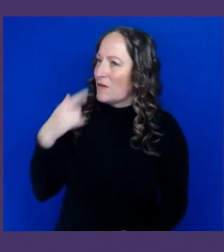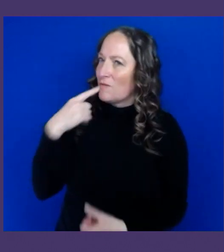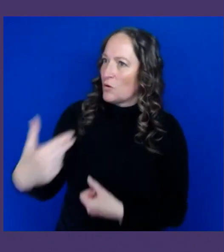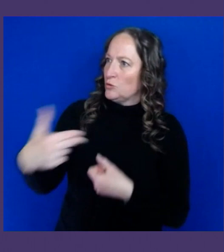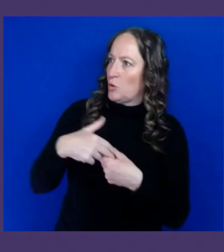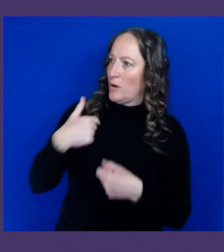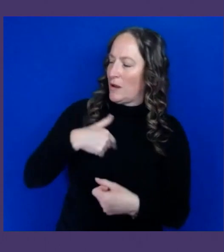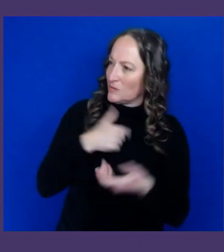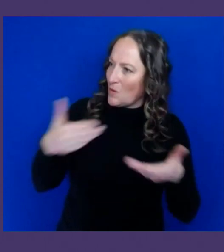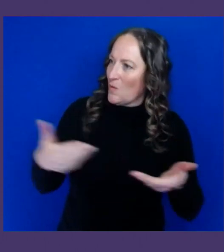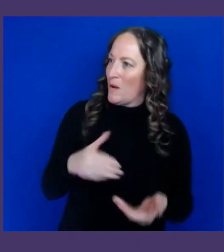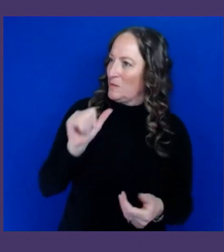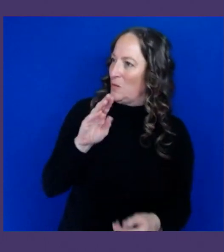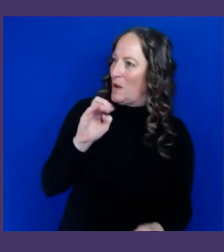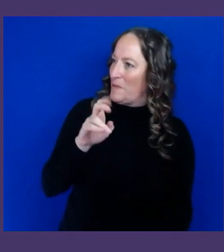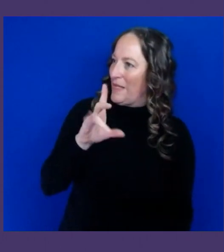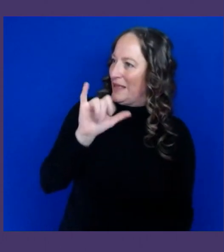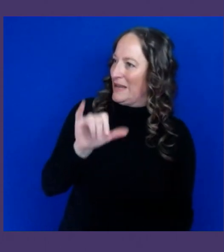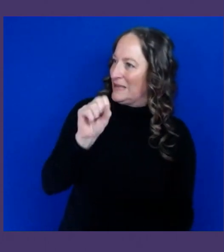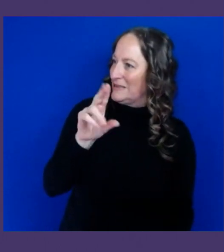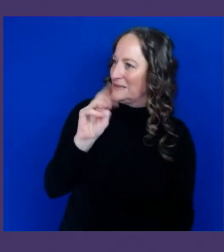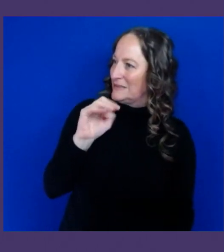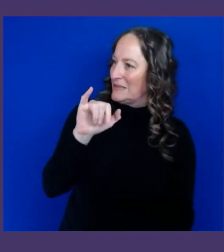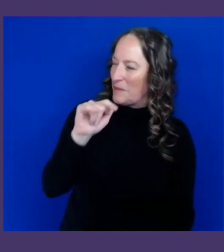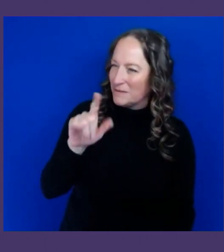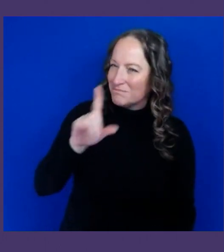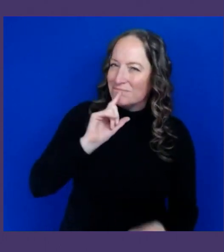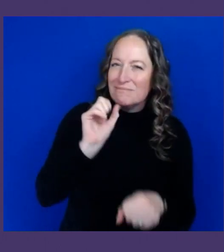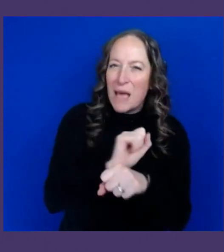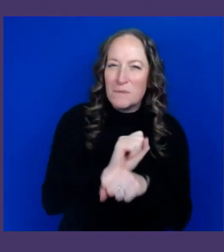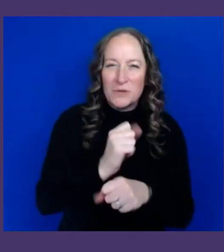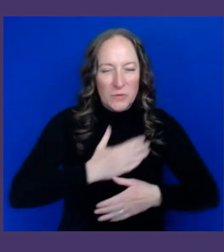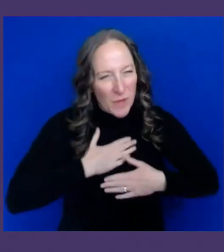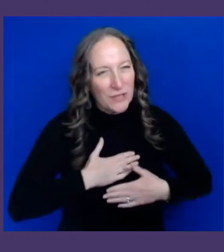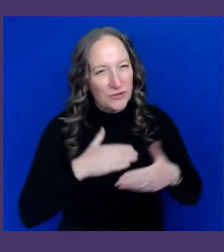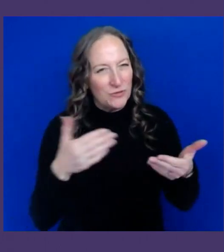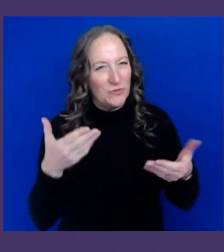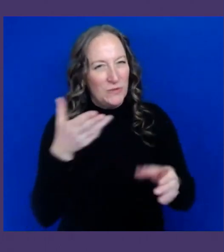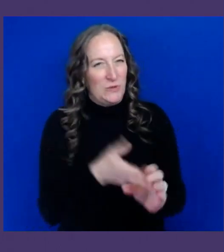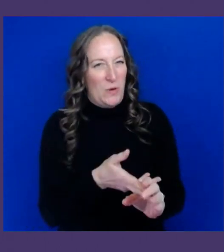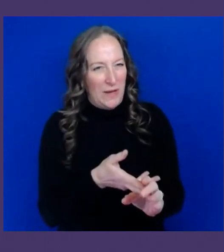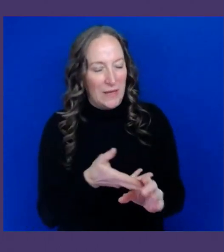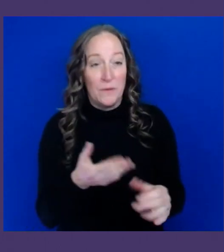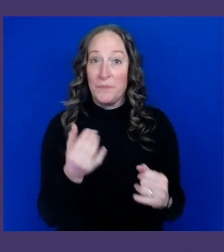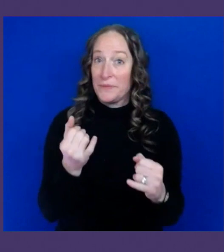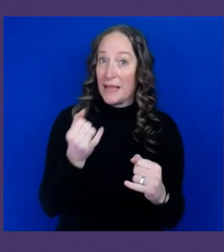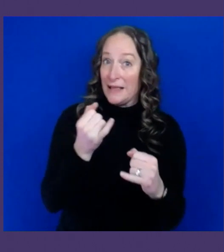Jordan Steele John: Absolute pleasure to be here. Jamie Dean: Last but not least, we have Dr. Reid Jewett Smith.